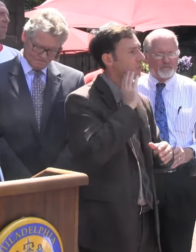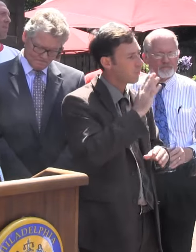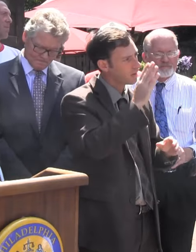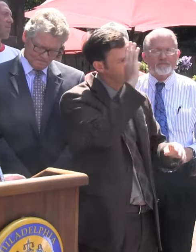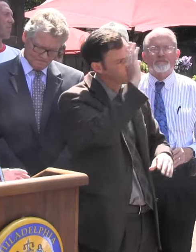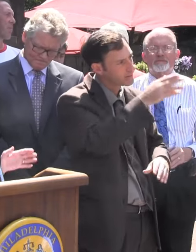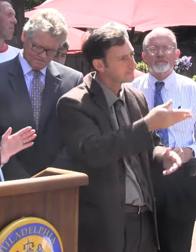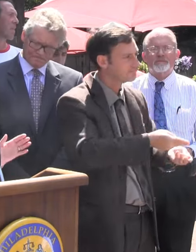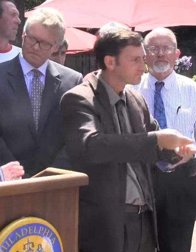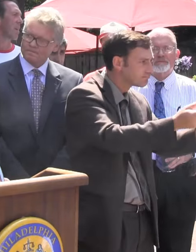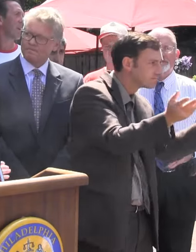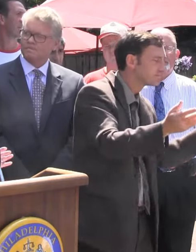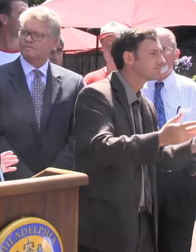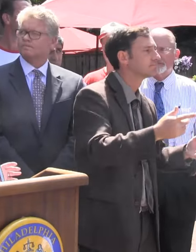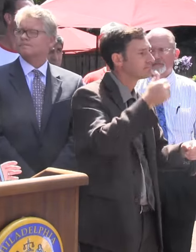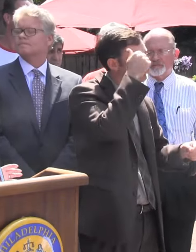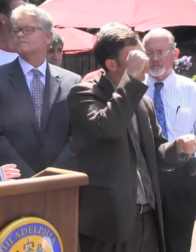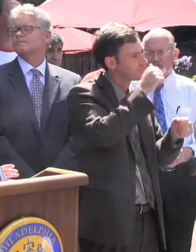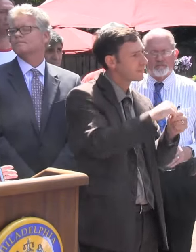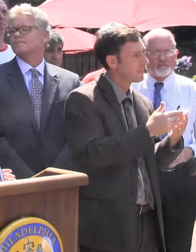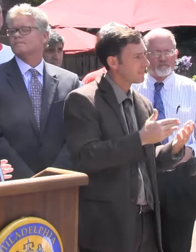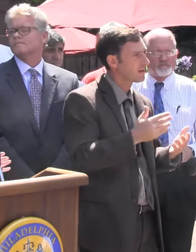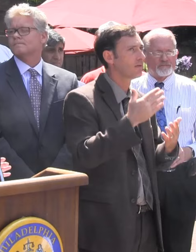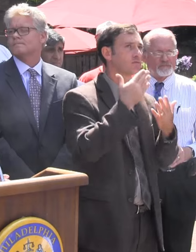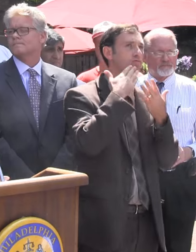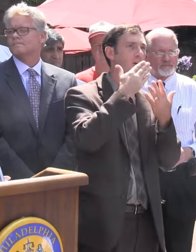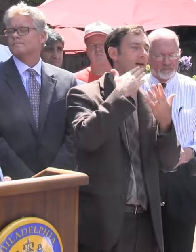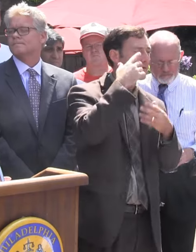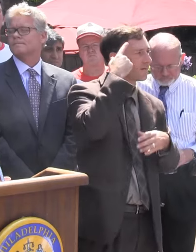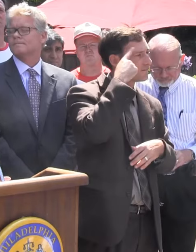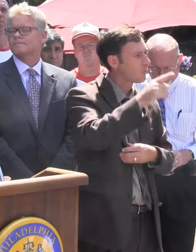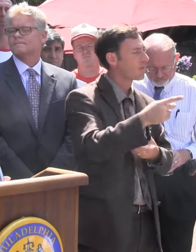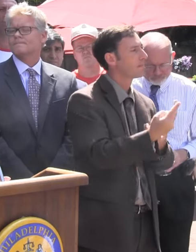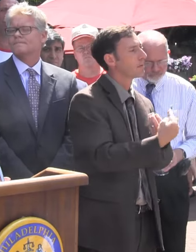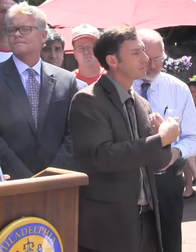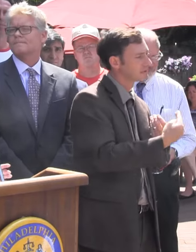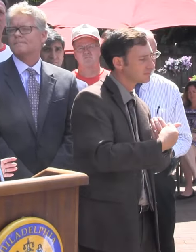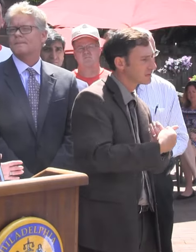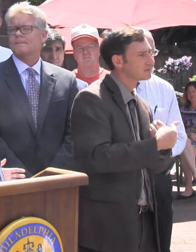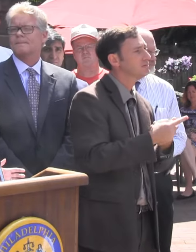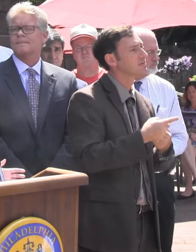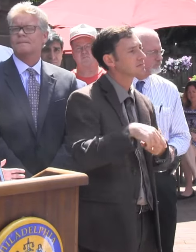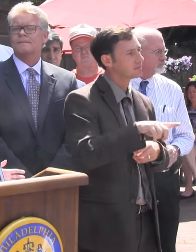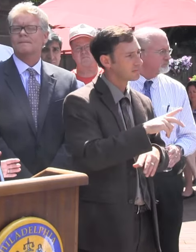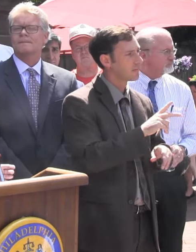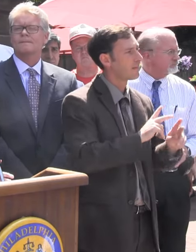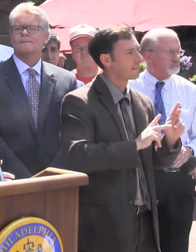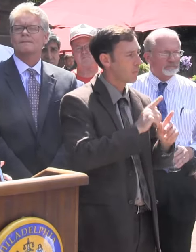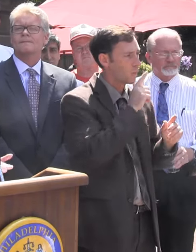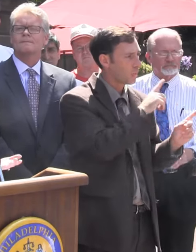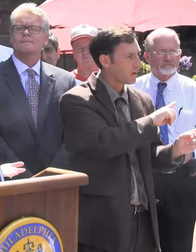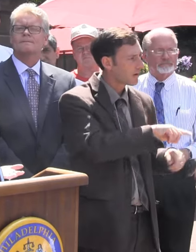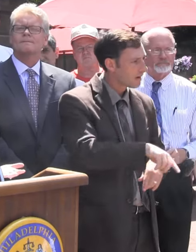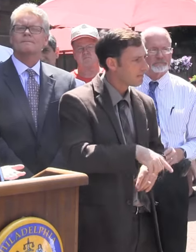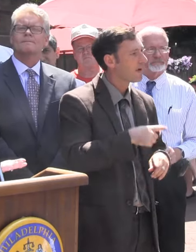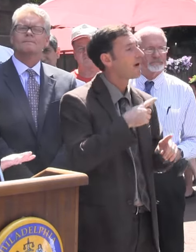keepsakes as a token of gratitude for the participation, of the attendee and in turn